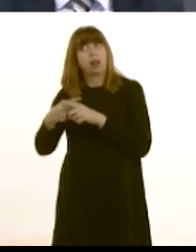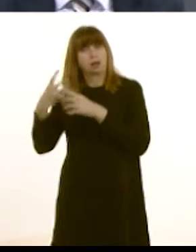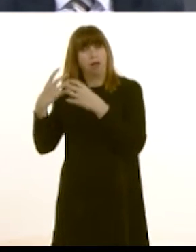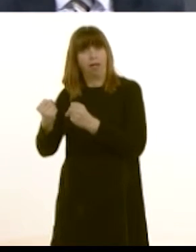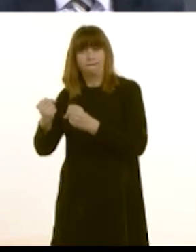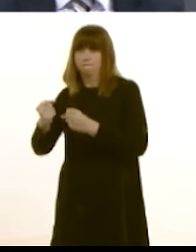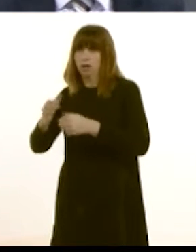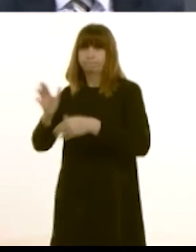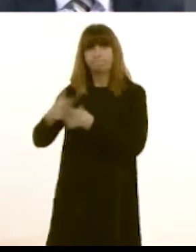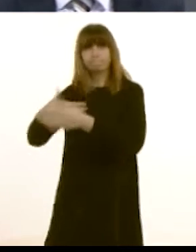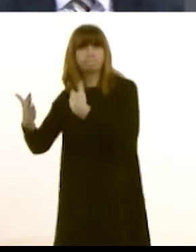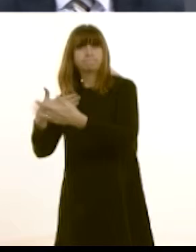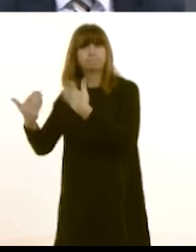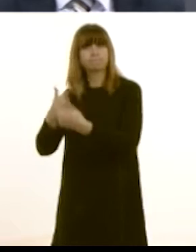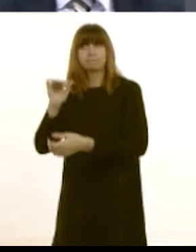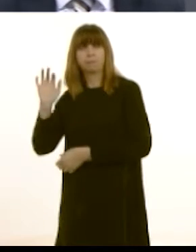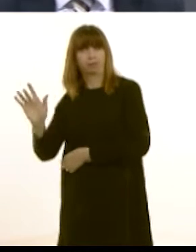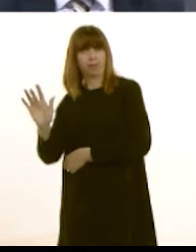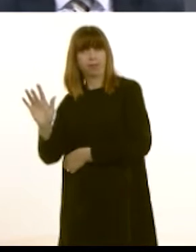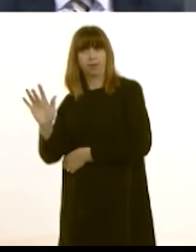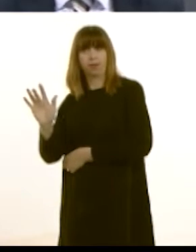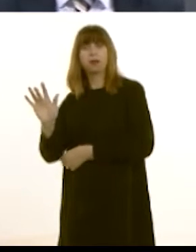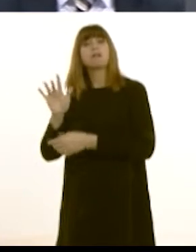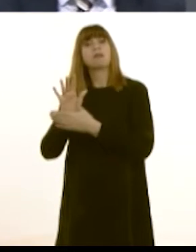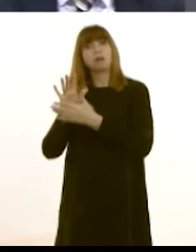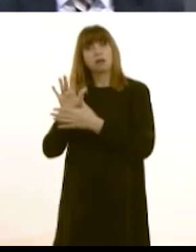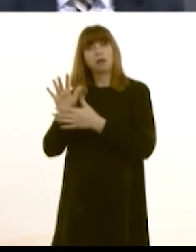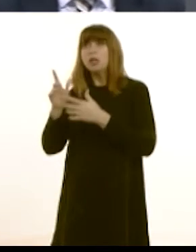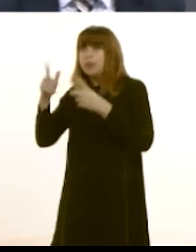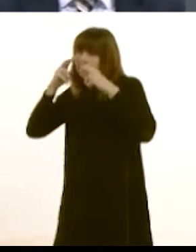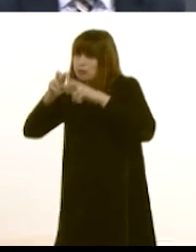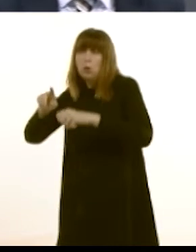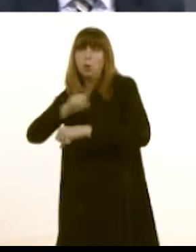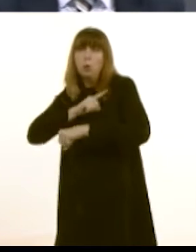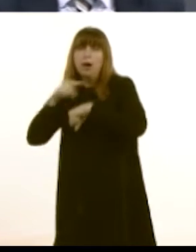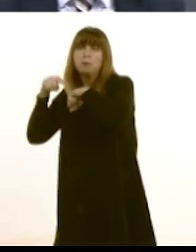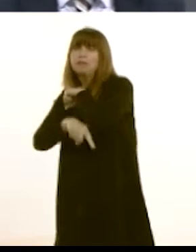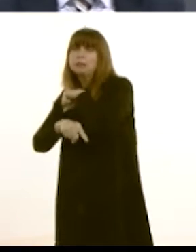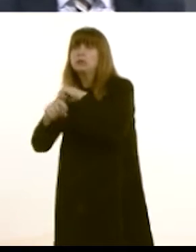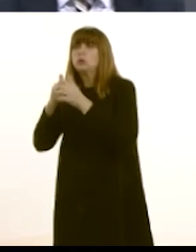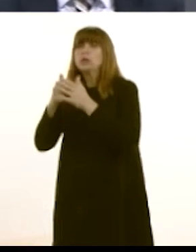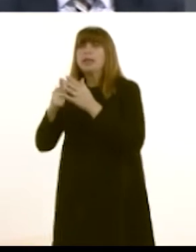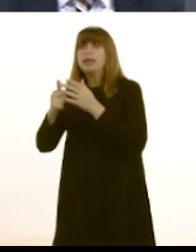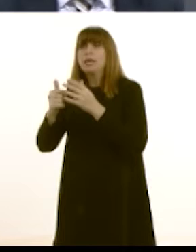to look at matters that lead to the underlying causes of poverty, such as educational attainment,